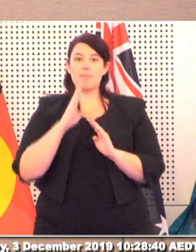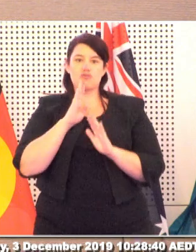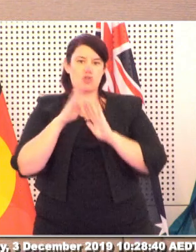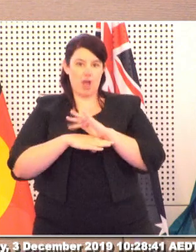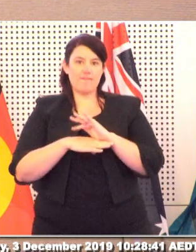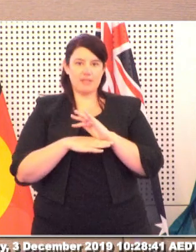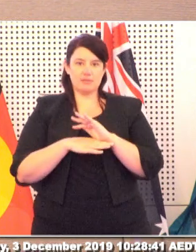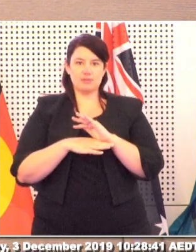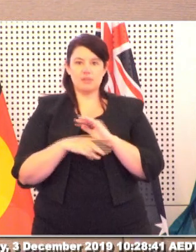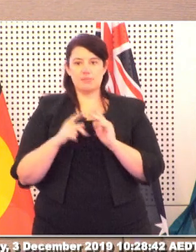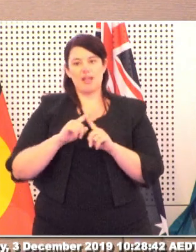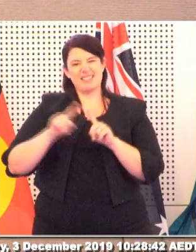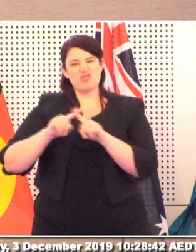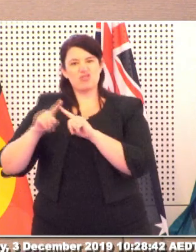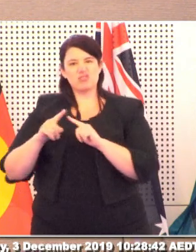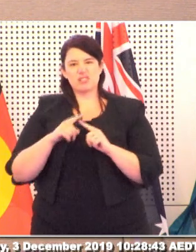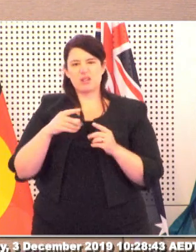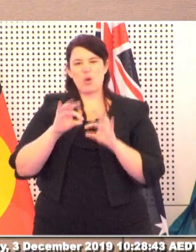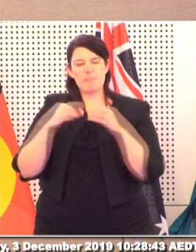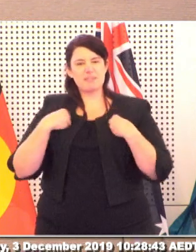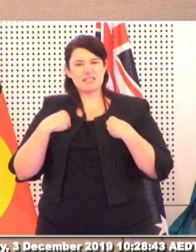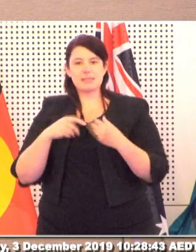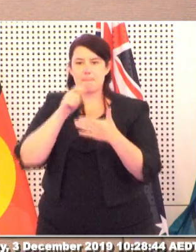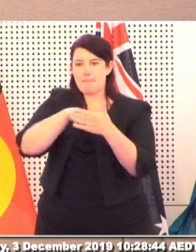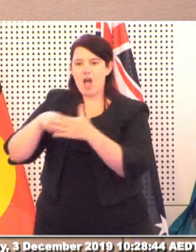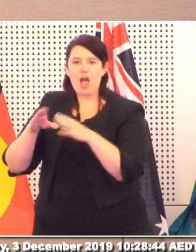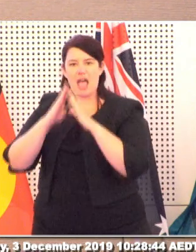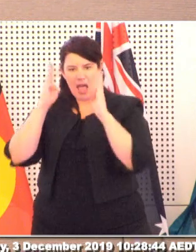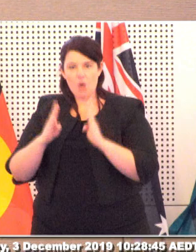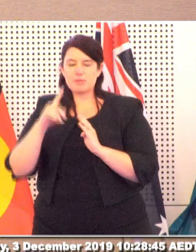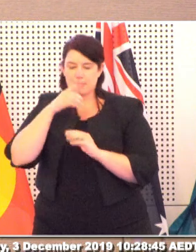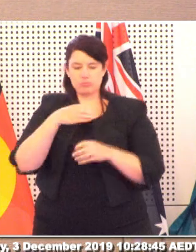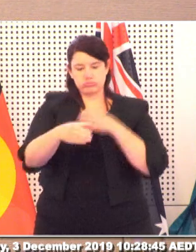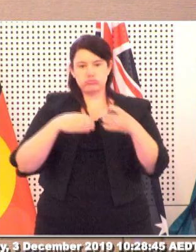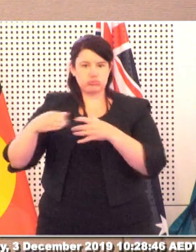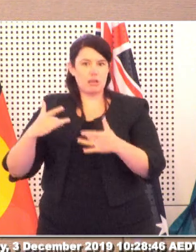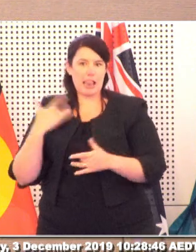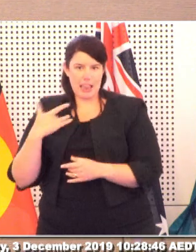by disability services providers which are non-government. But it was still funded by state governments.